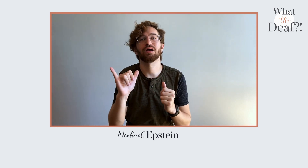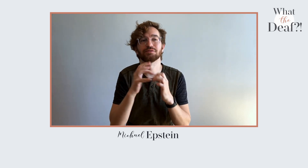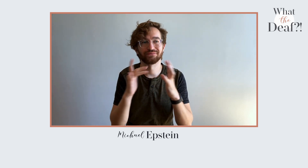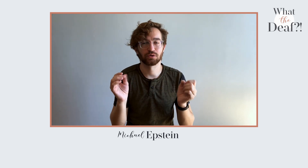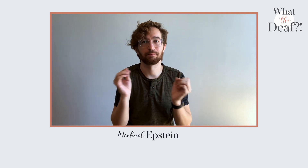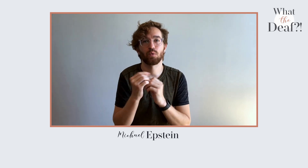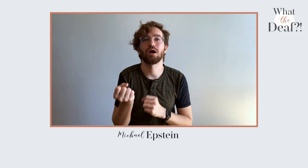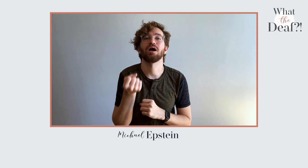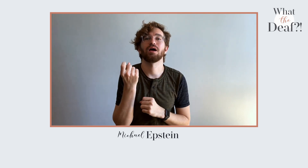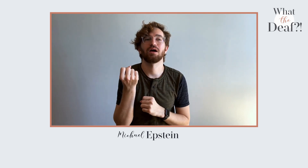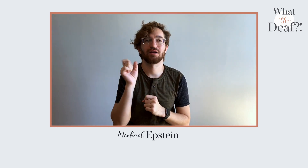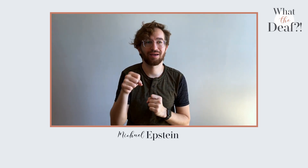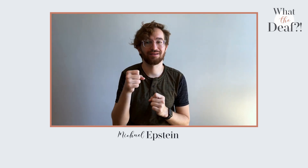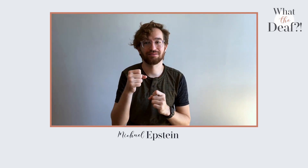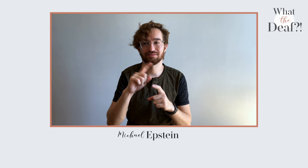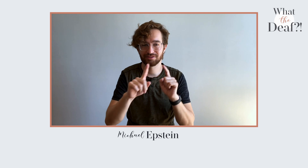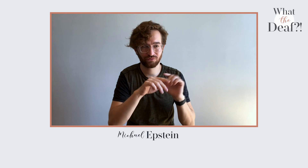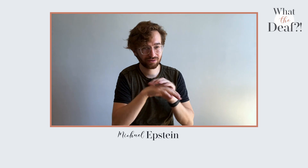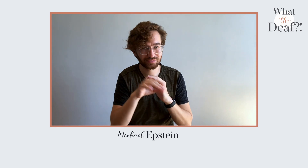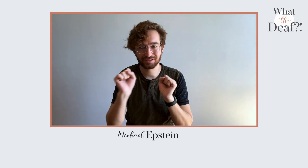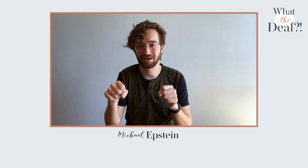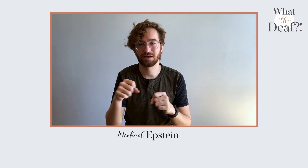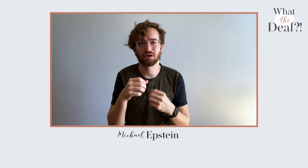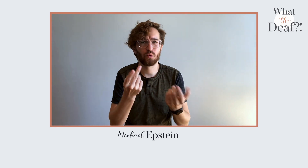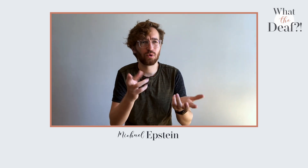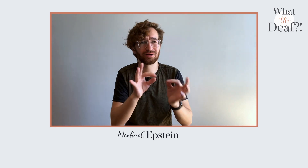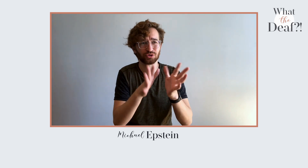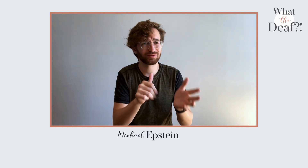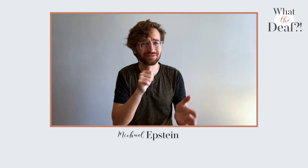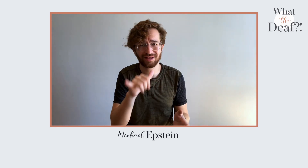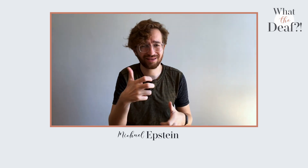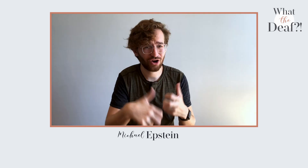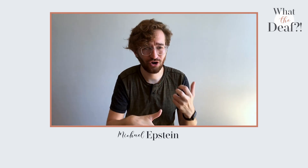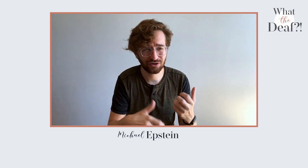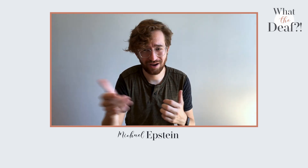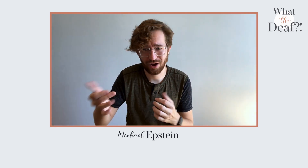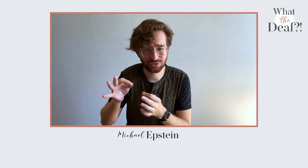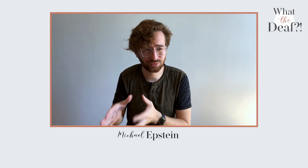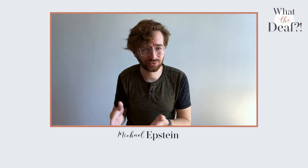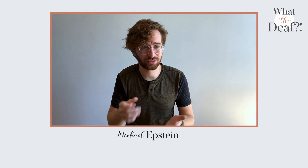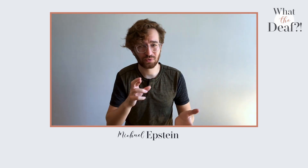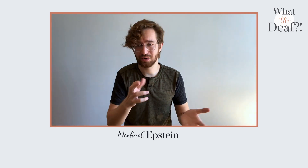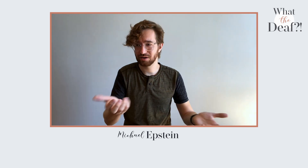You're dealing with the understanding of diversity, the differences in access. The fact that hiring an interpreter